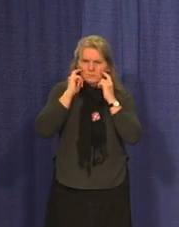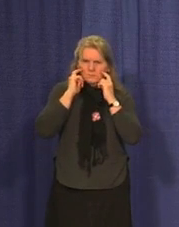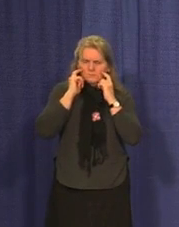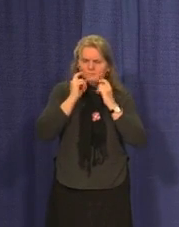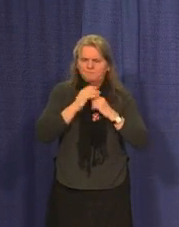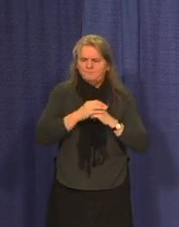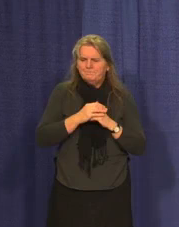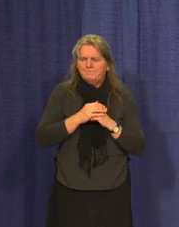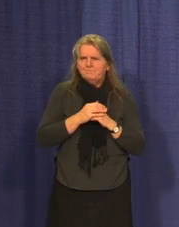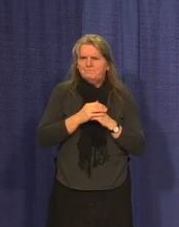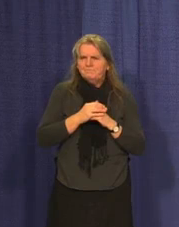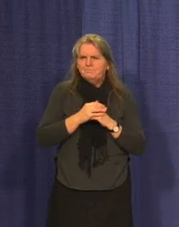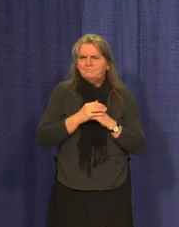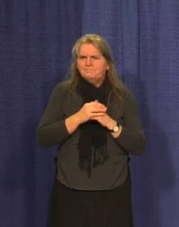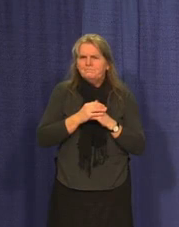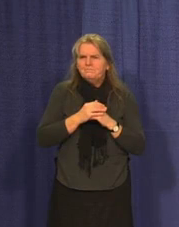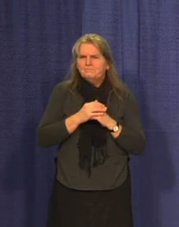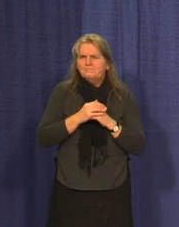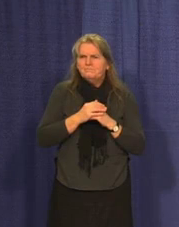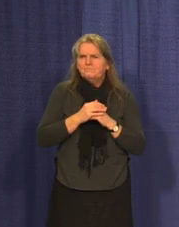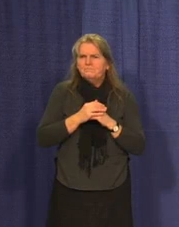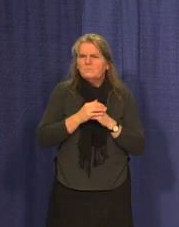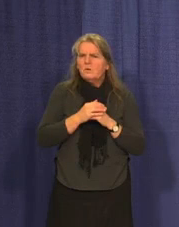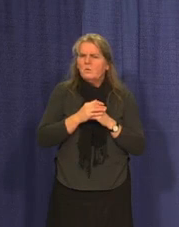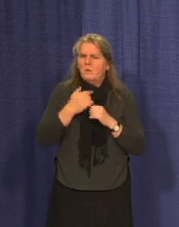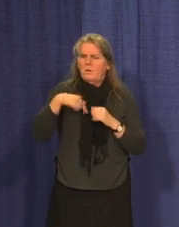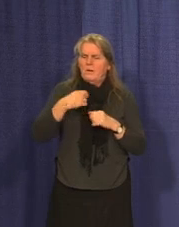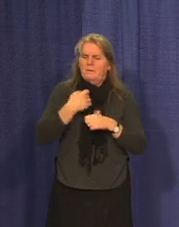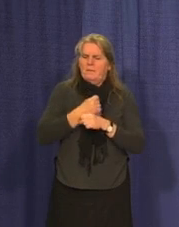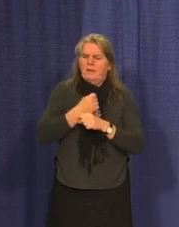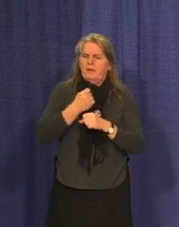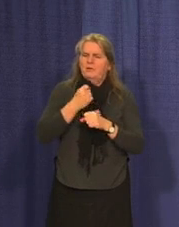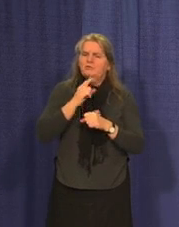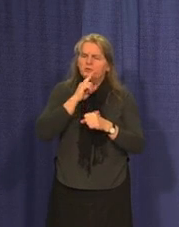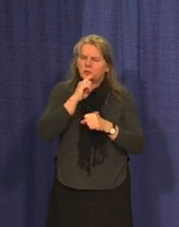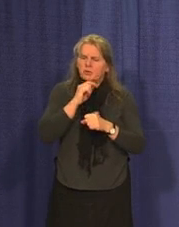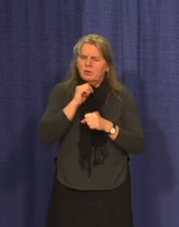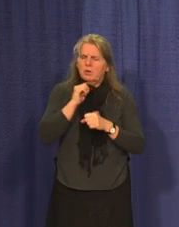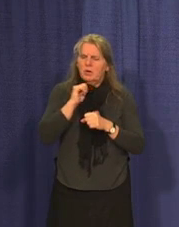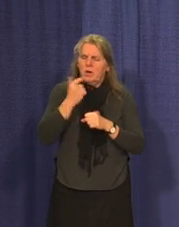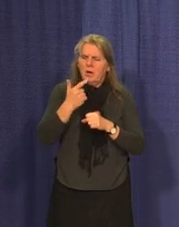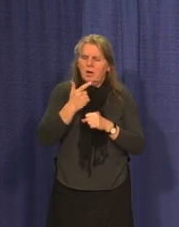with a mask recommendation that we want to make sure that we are